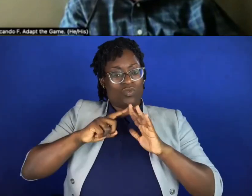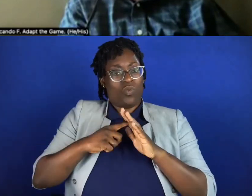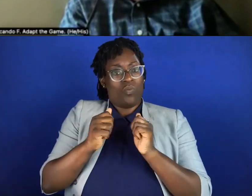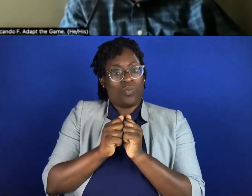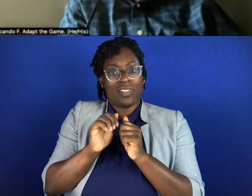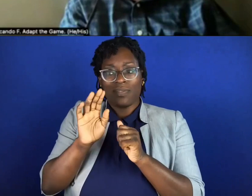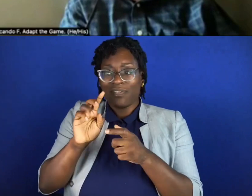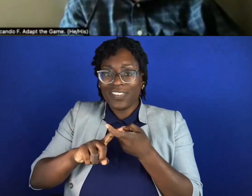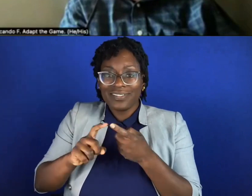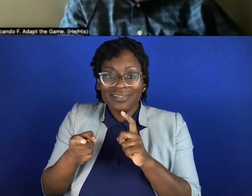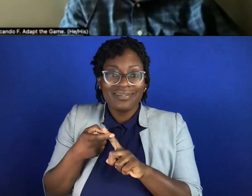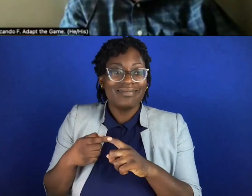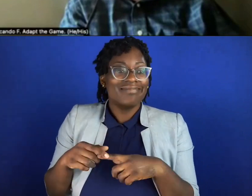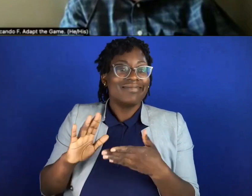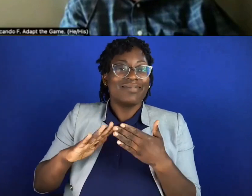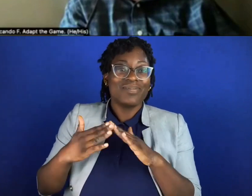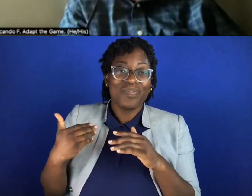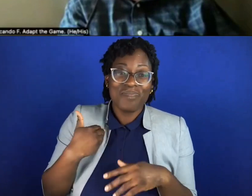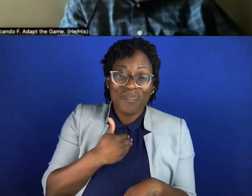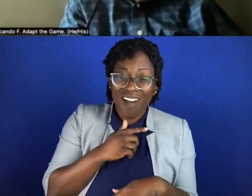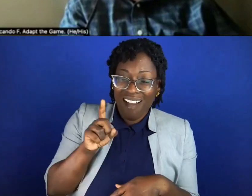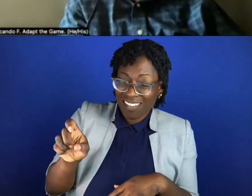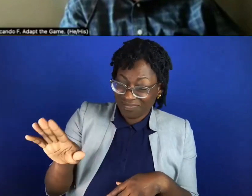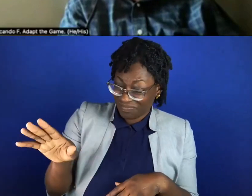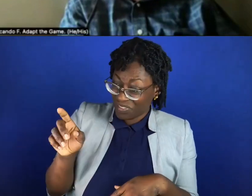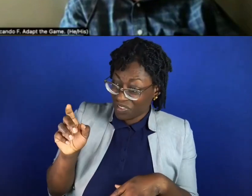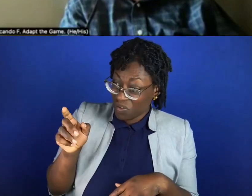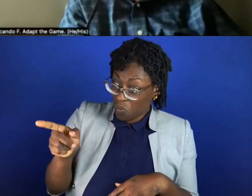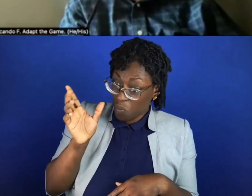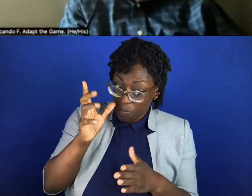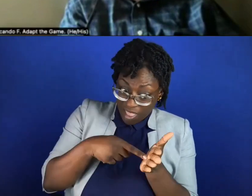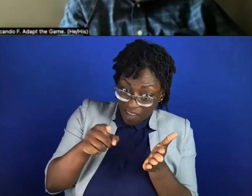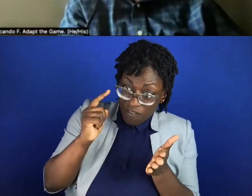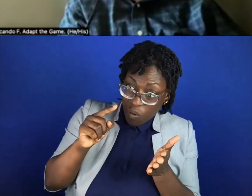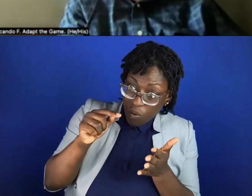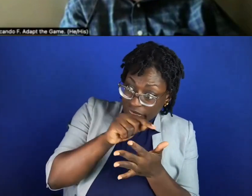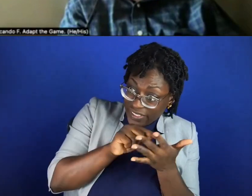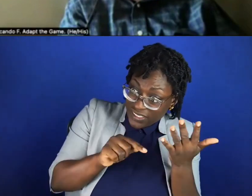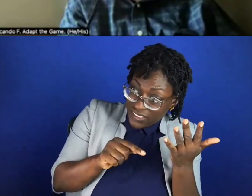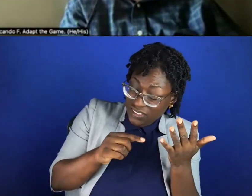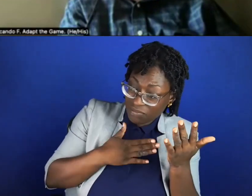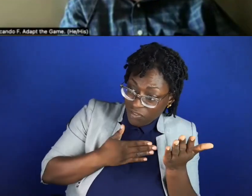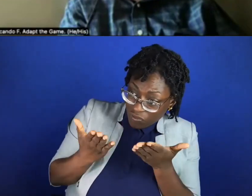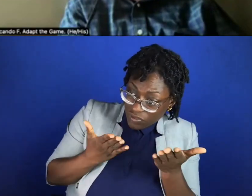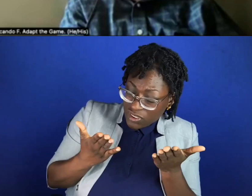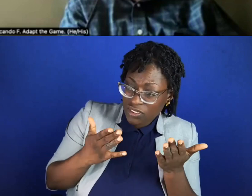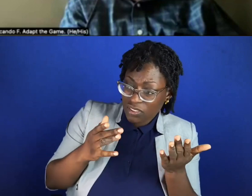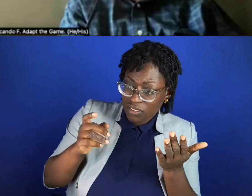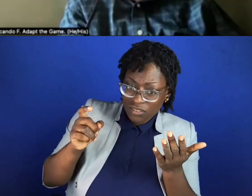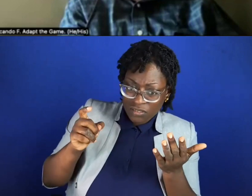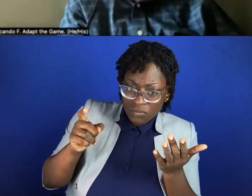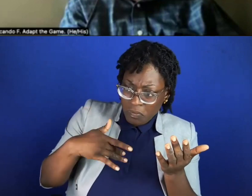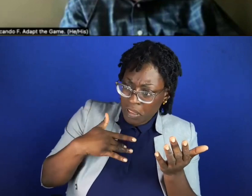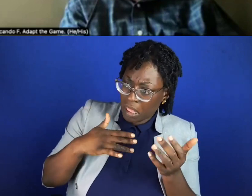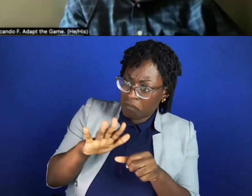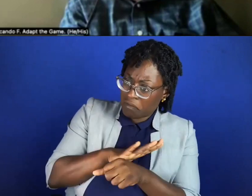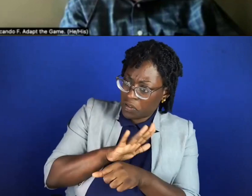this, would you need this, and do you know anyone else that I can talk to.